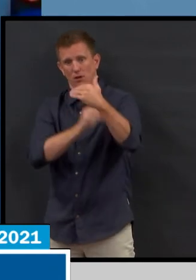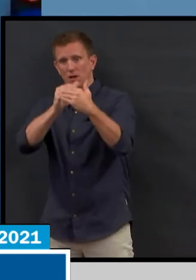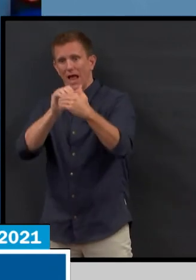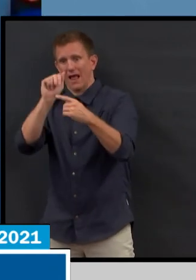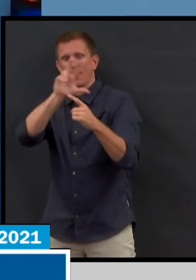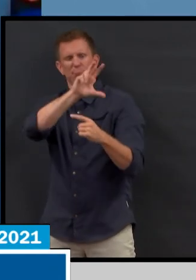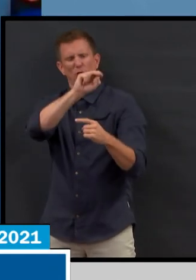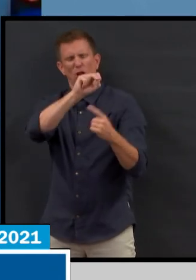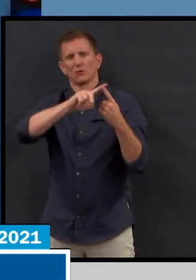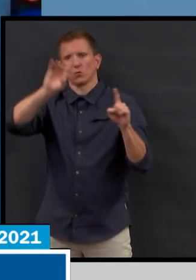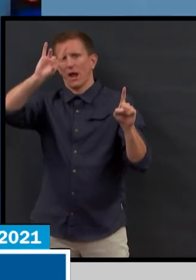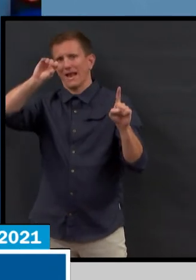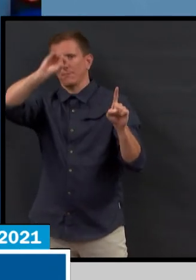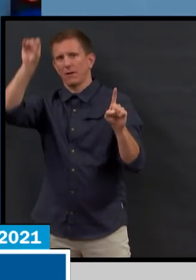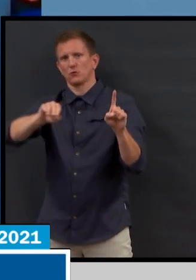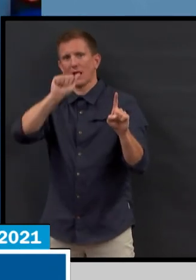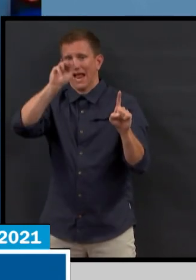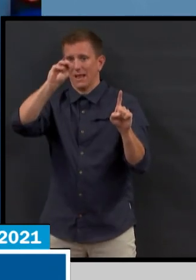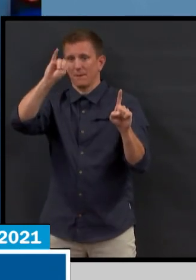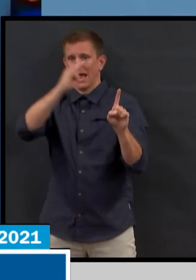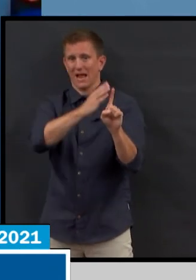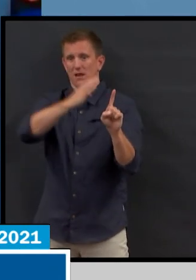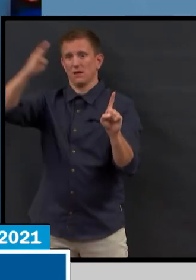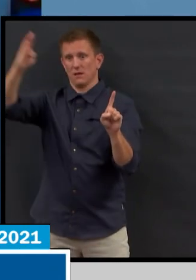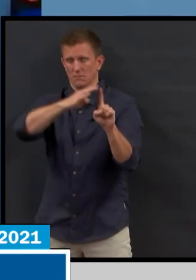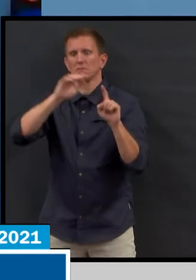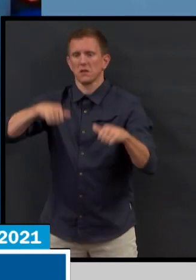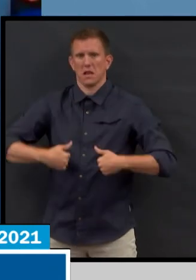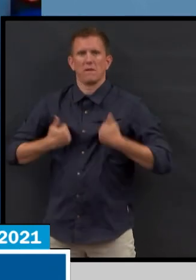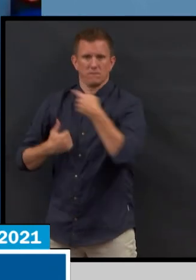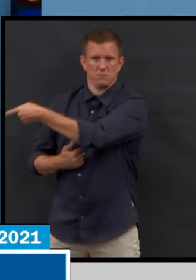coafest community is now going to have an affordable housing with an early childhood